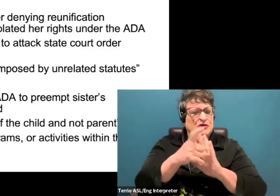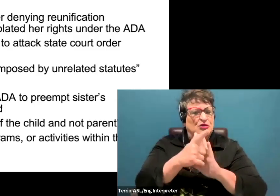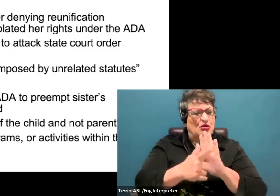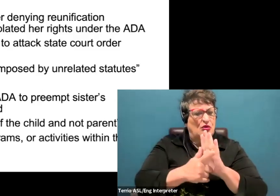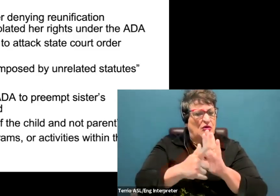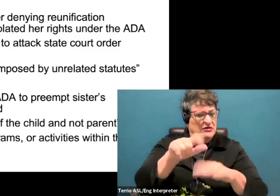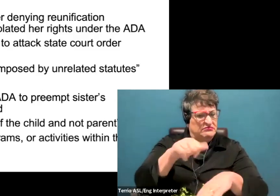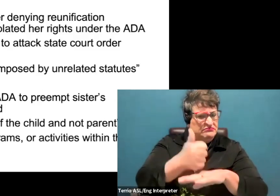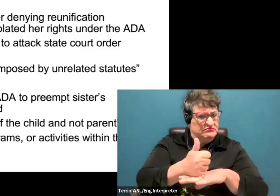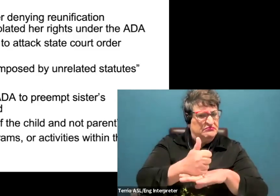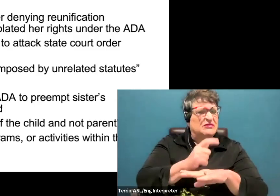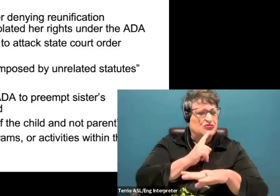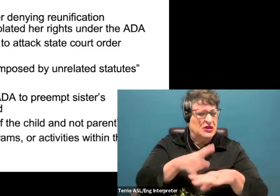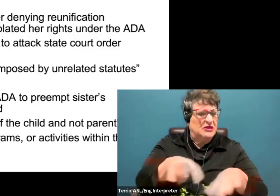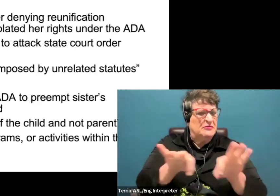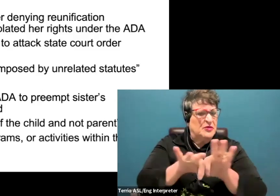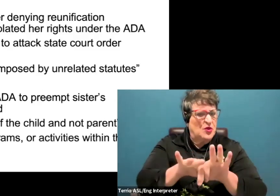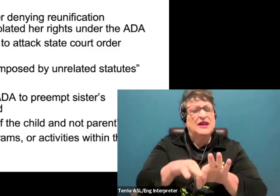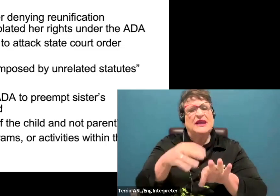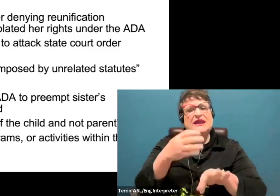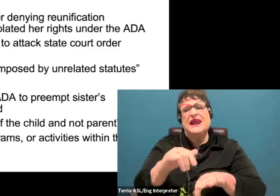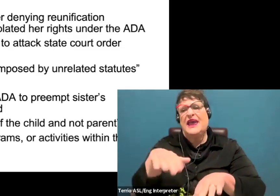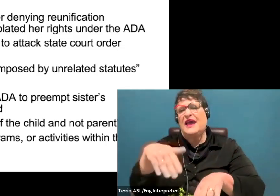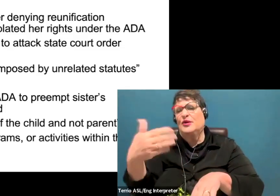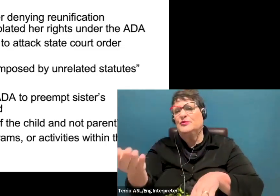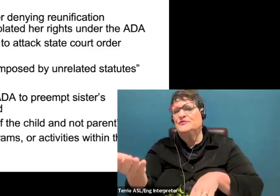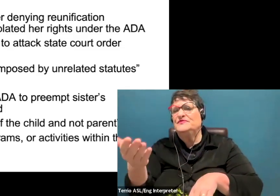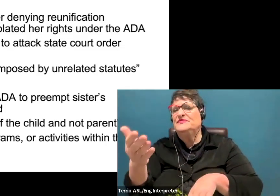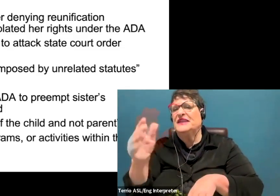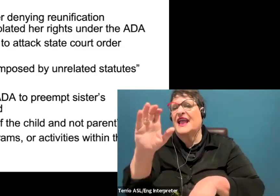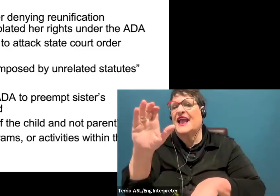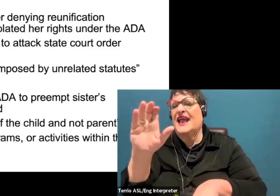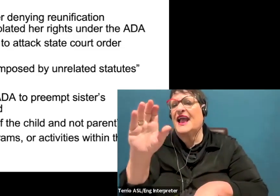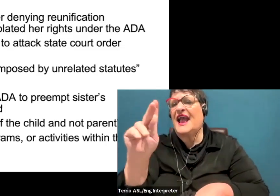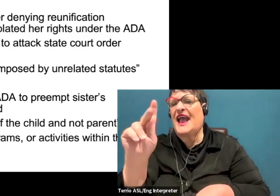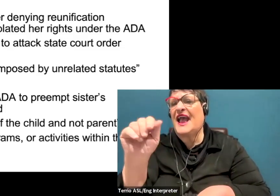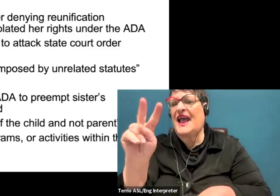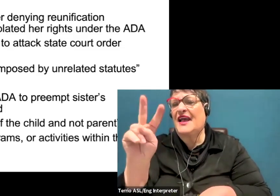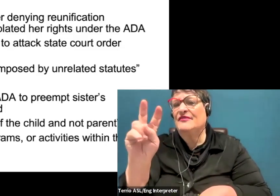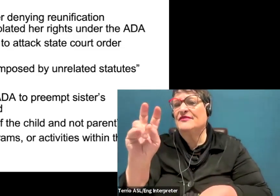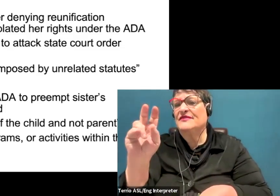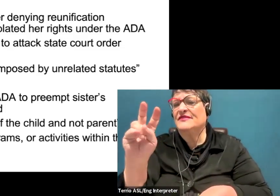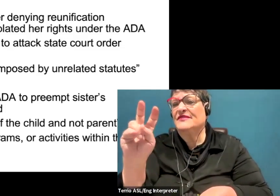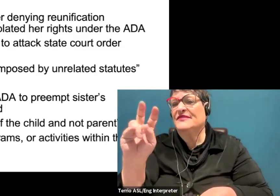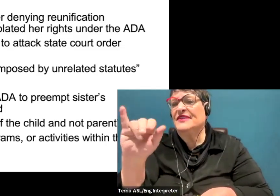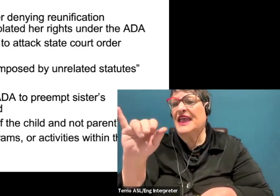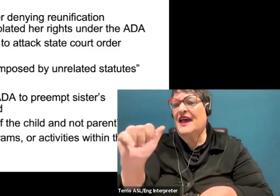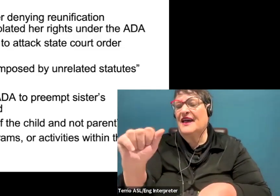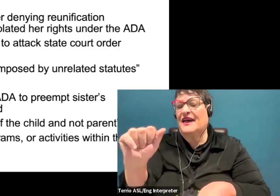Hi, this is Kavya. So I'm going to talk a little bit about California.